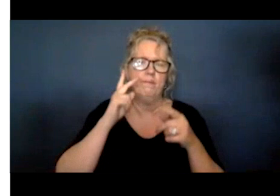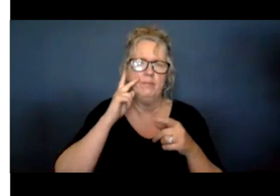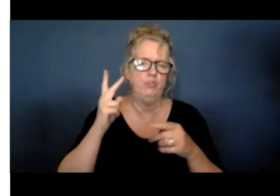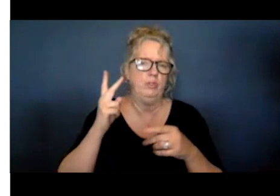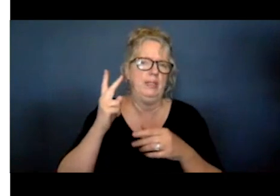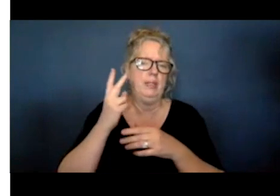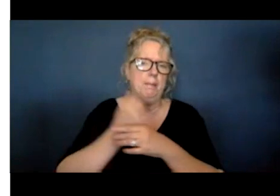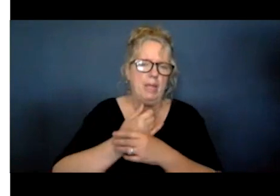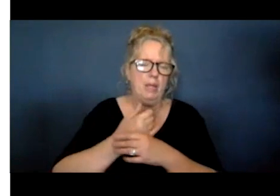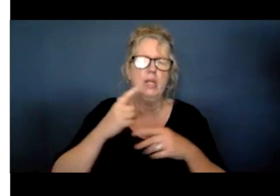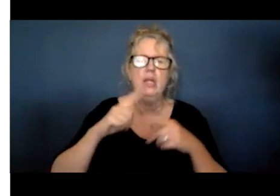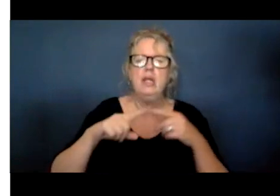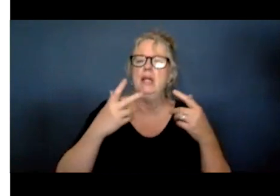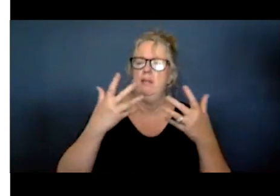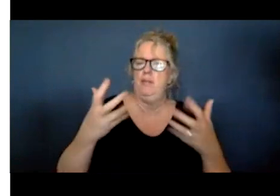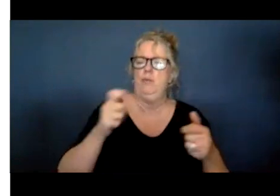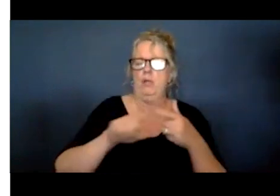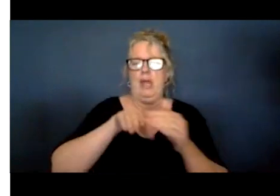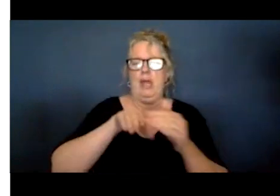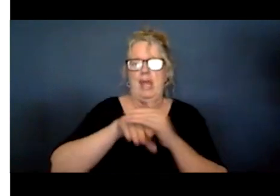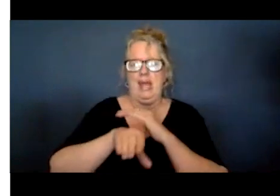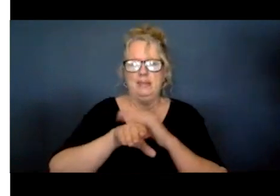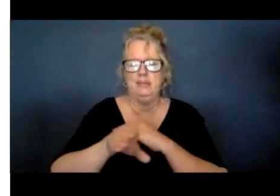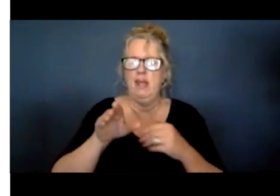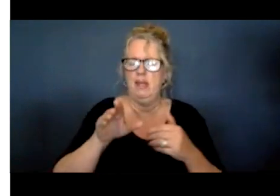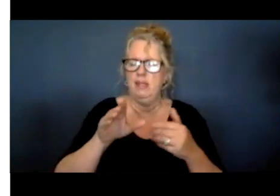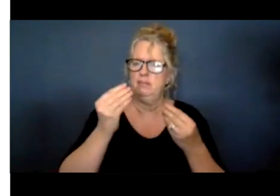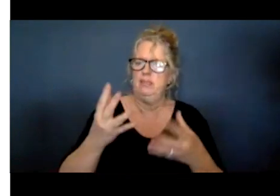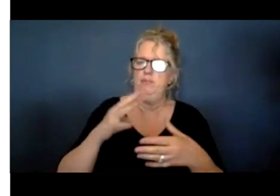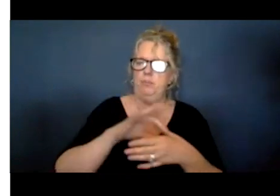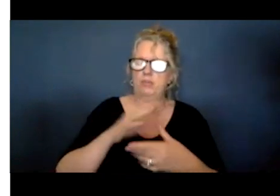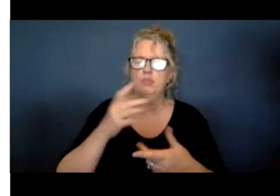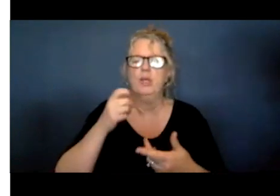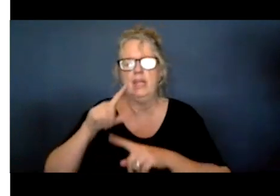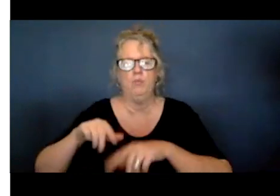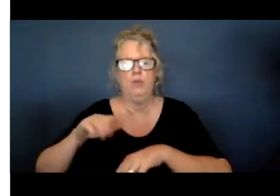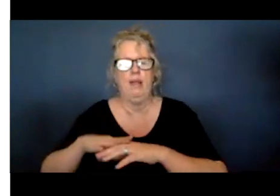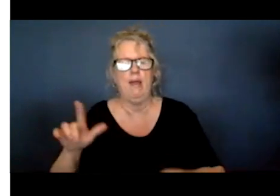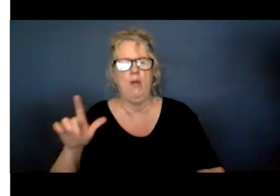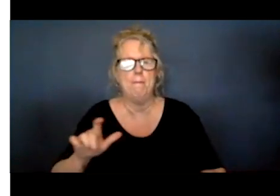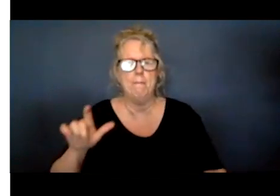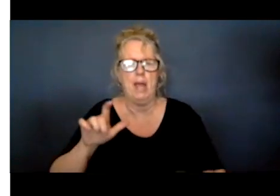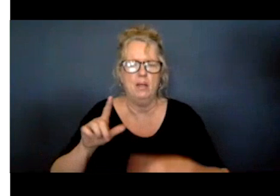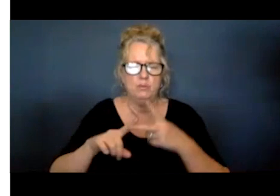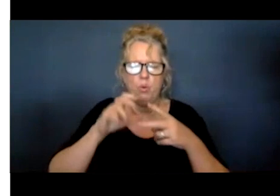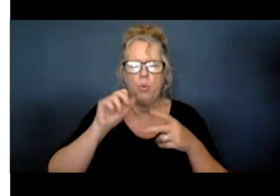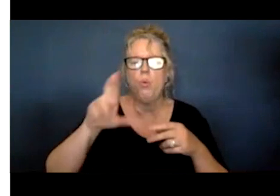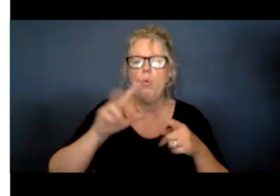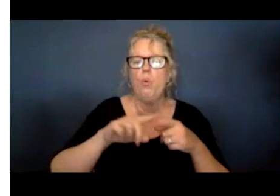want to access digital content without relying on a mouse or touch screen.